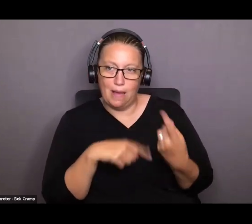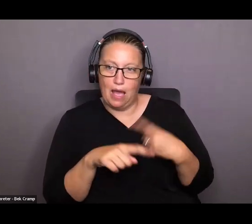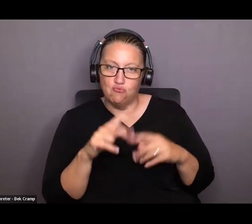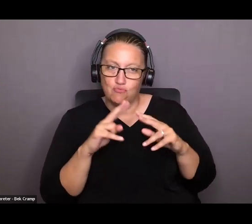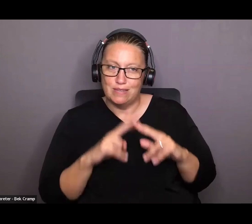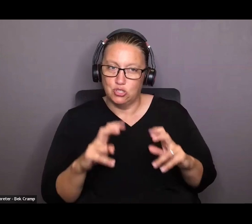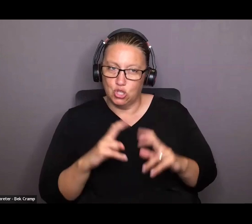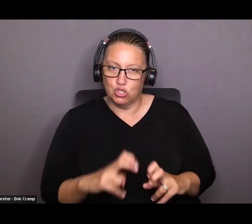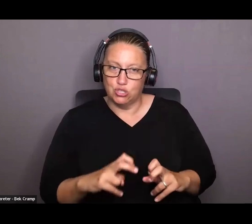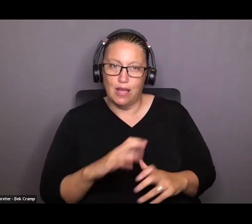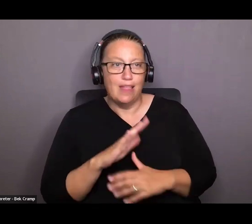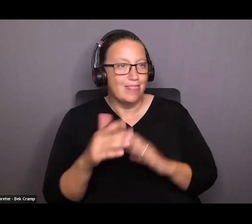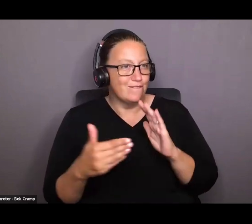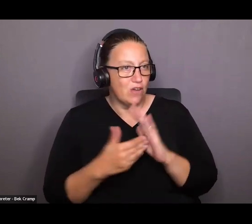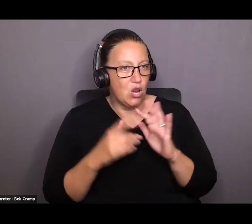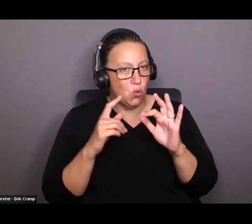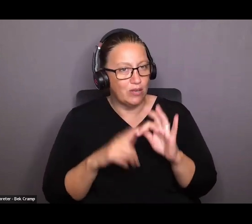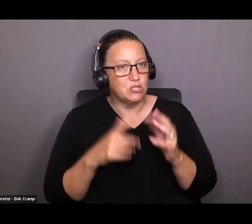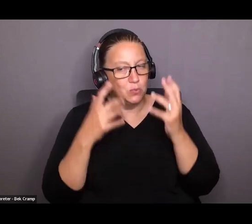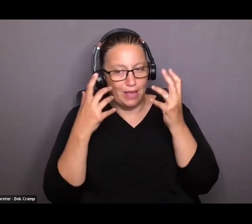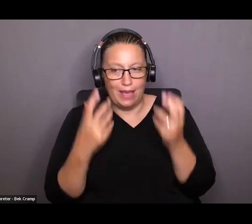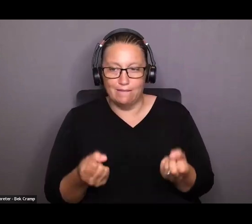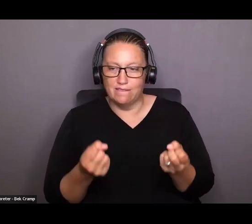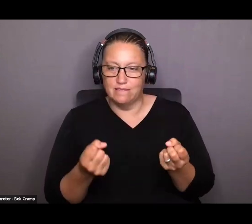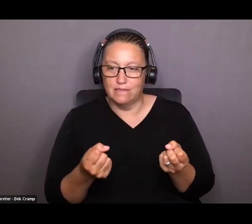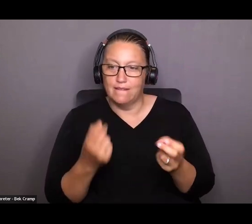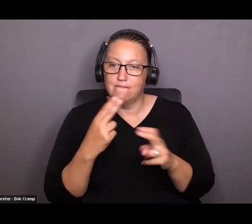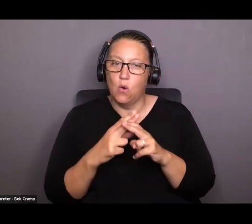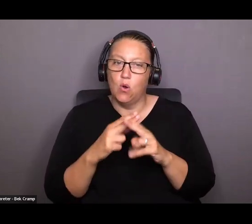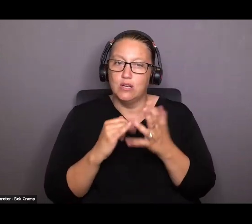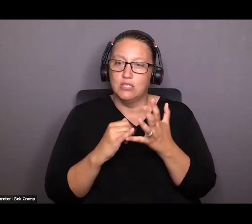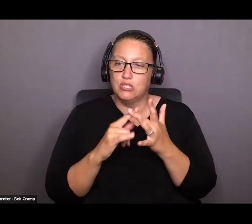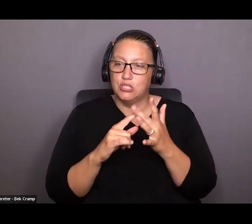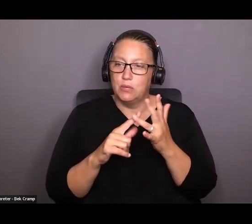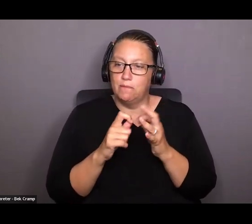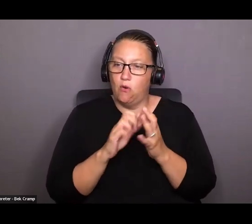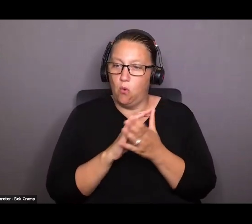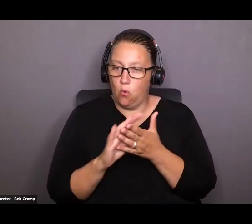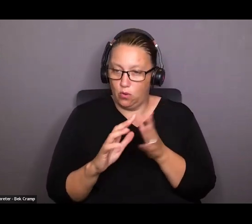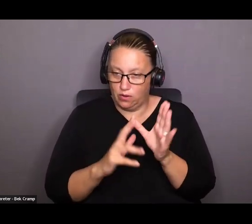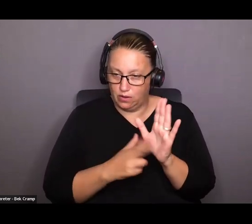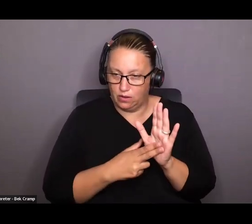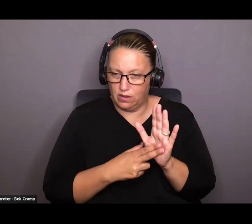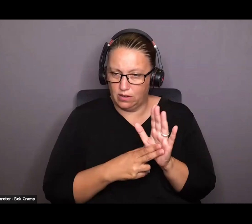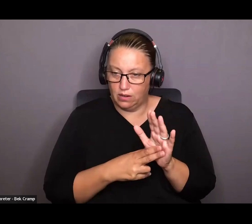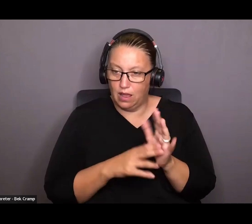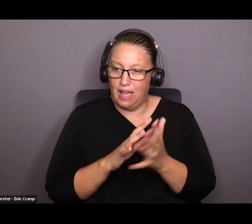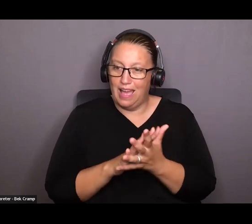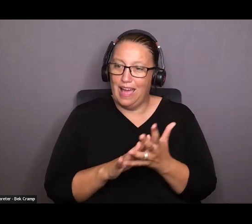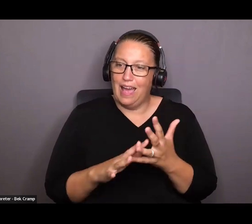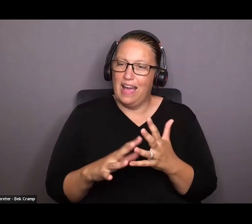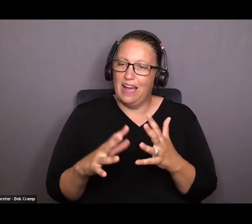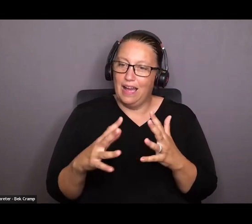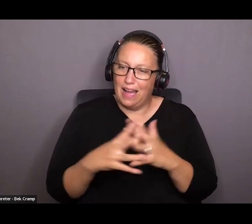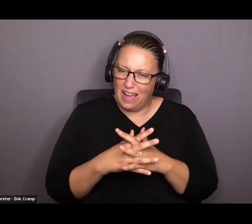final question that we do have is for Siobhan. And that is, how does the department plan to work